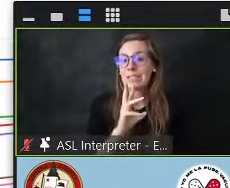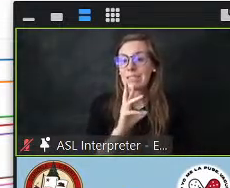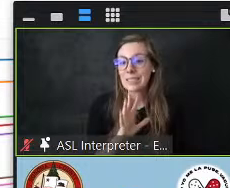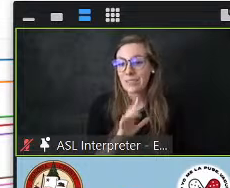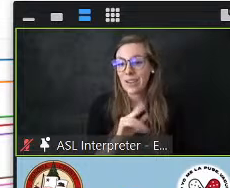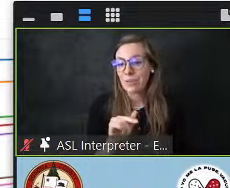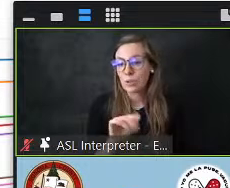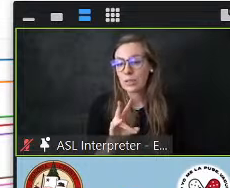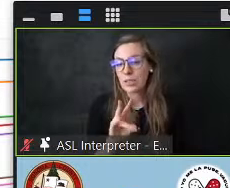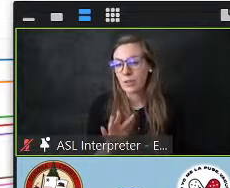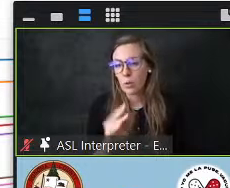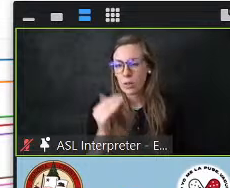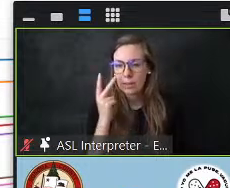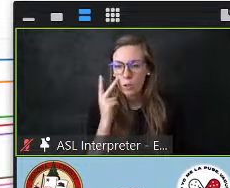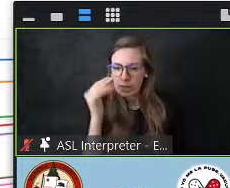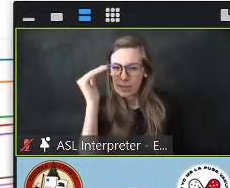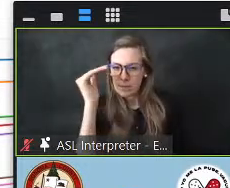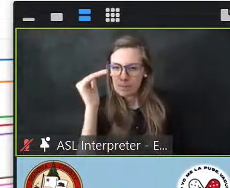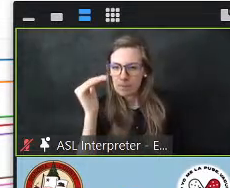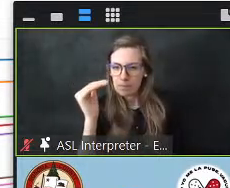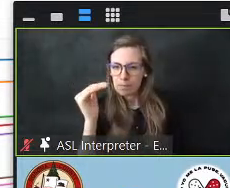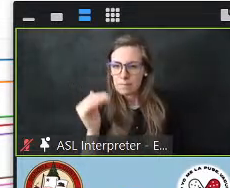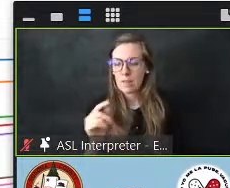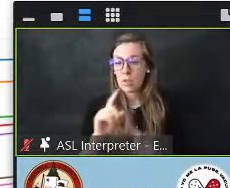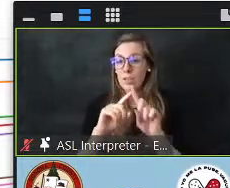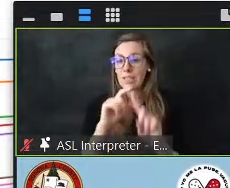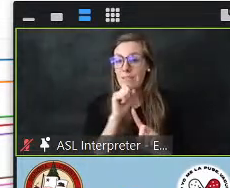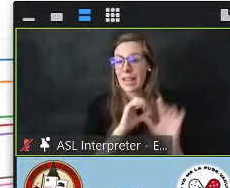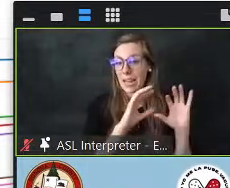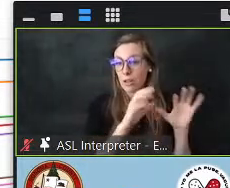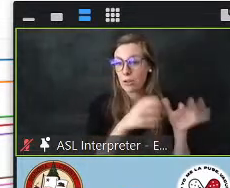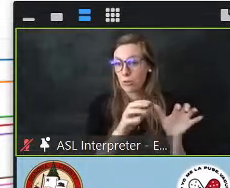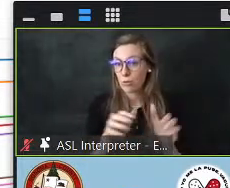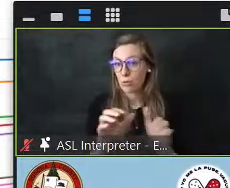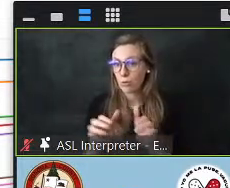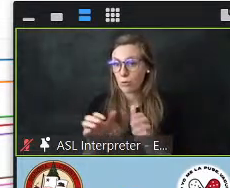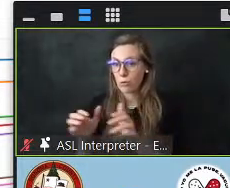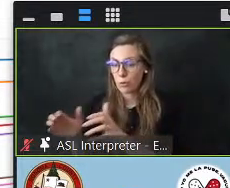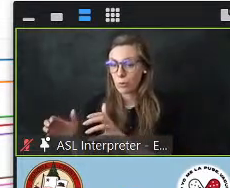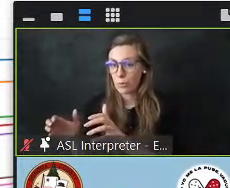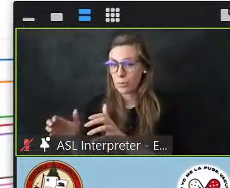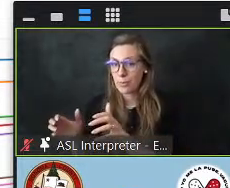So you can see the different age groups as to which ones are the ones that are.